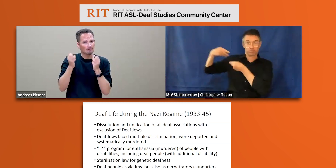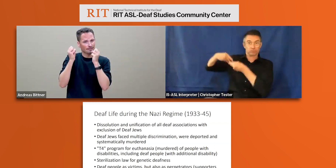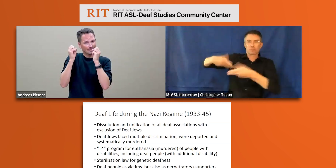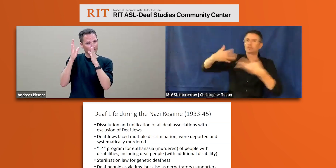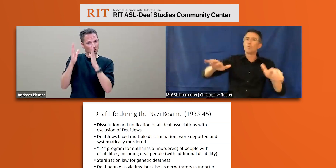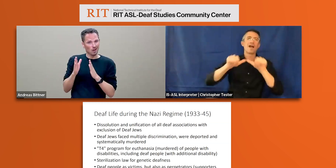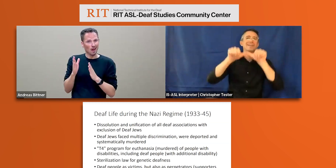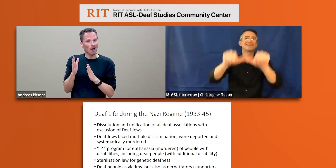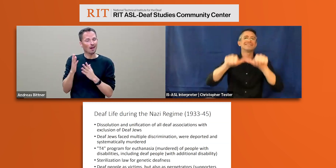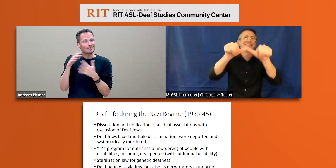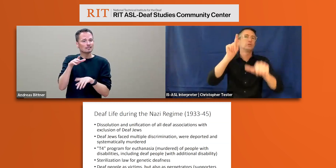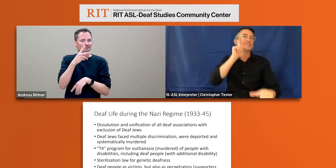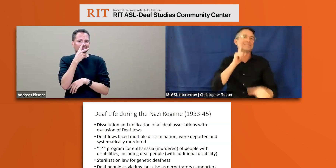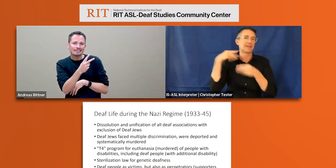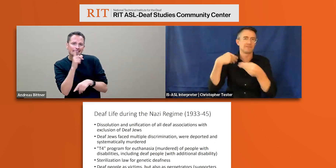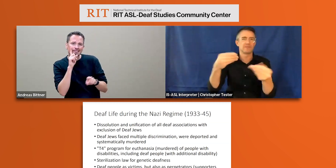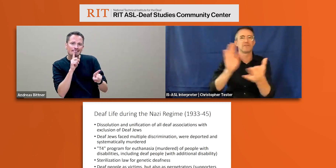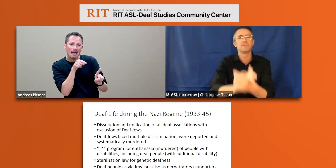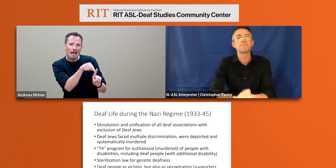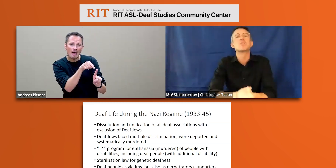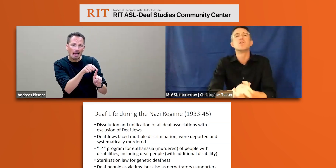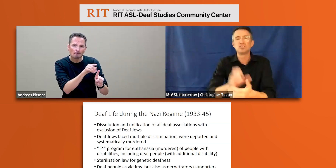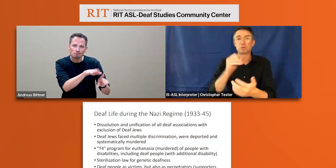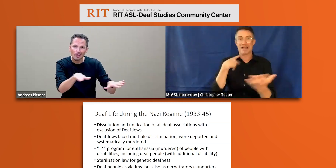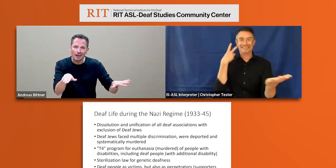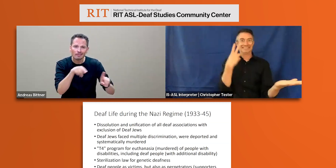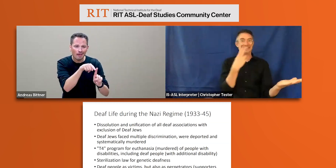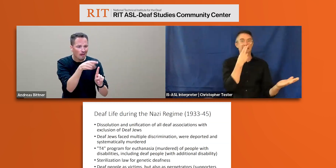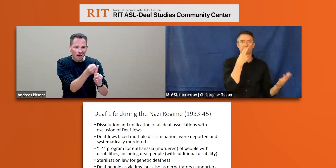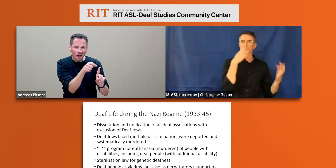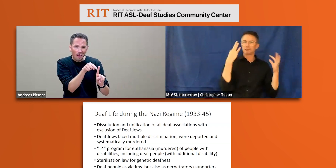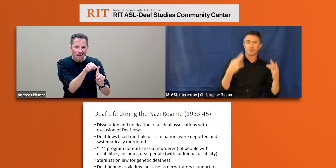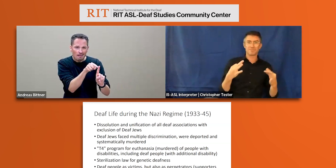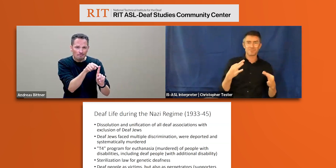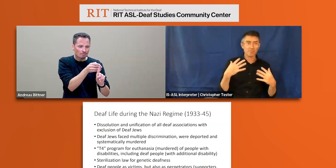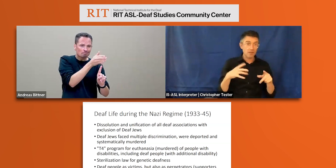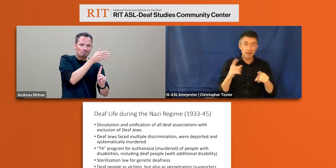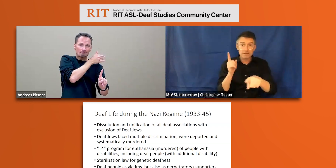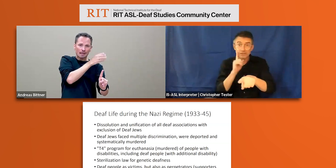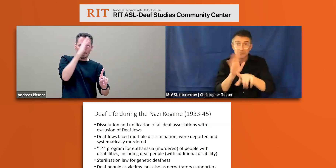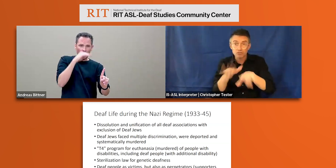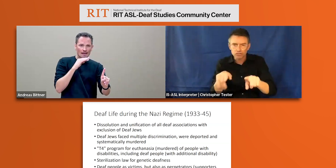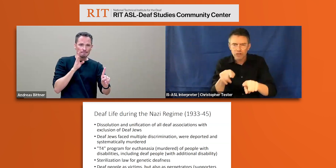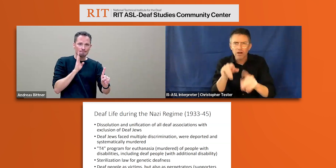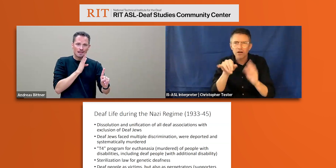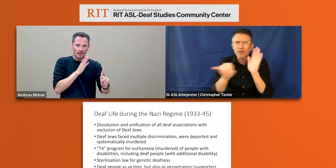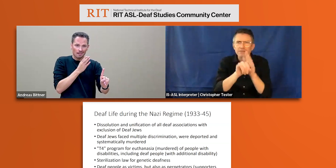And it wasn't necessarily because of the deafness, it was because of the genetic part of it.